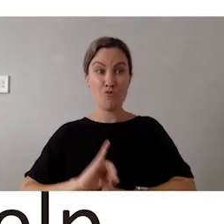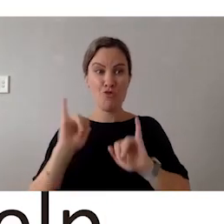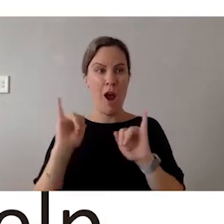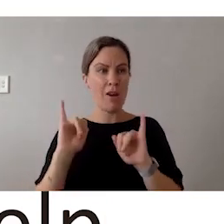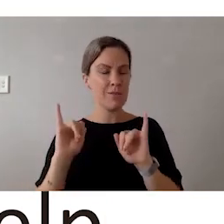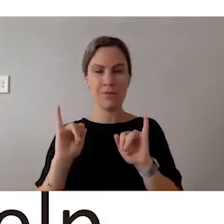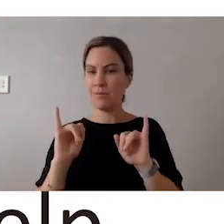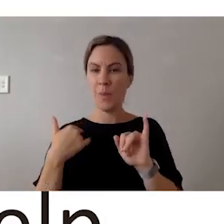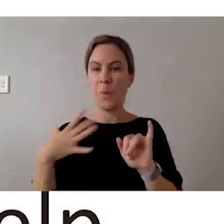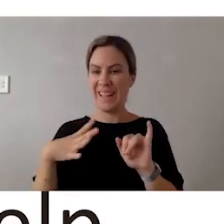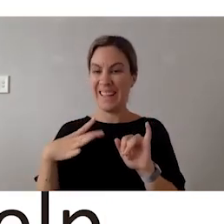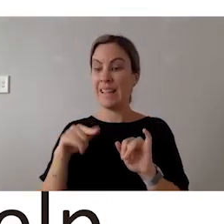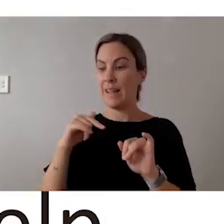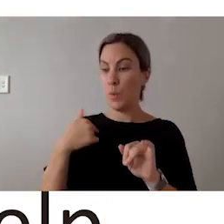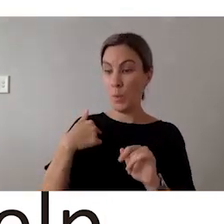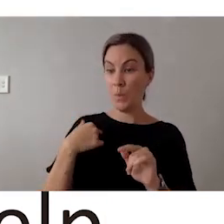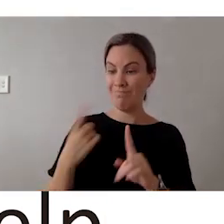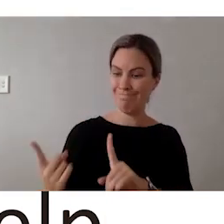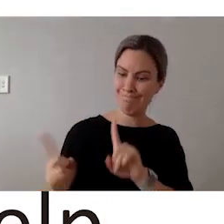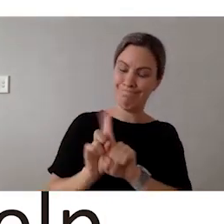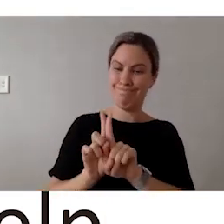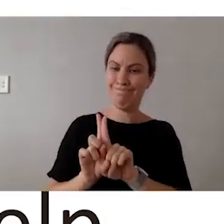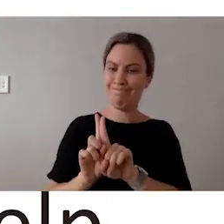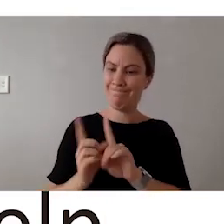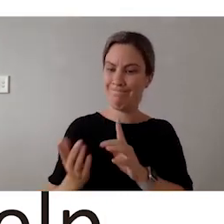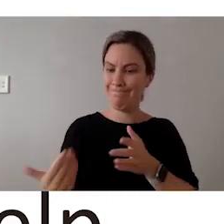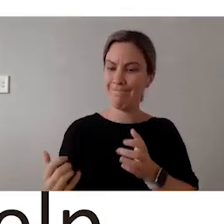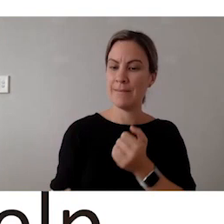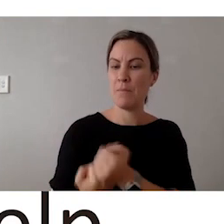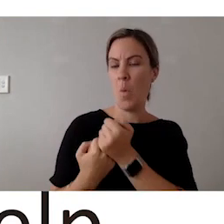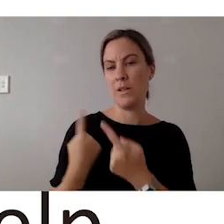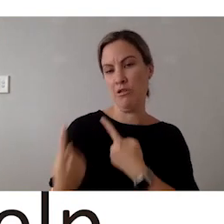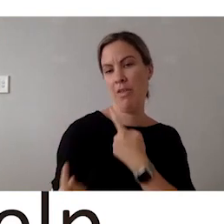for them and they are there for us. And this is how this game works. We,